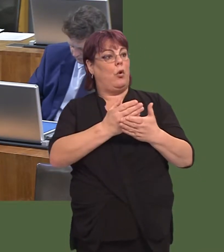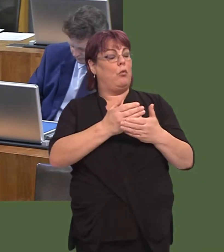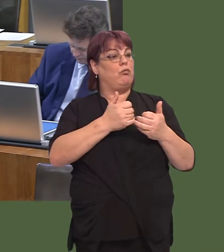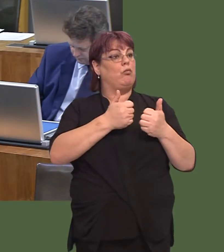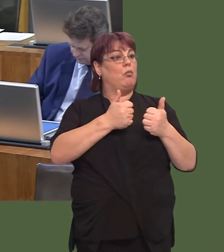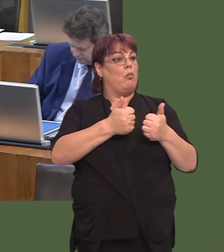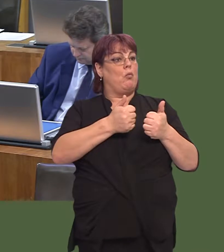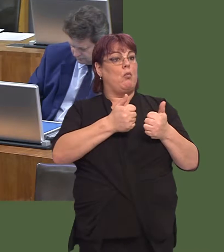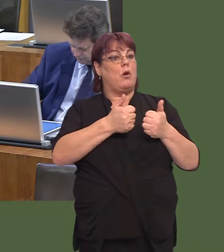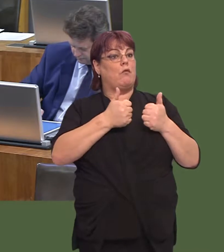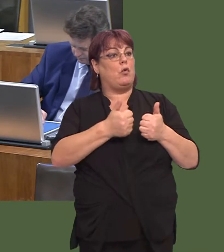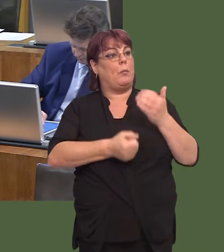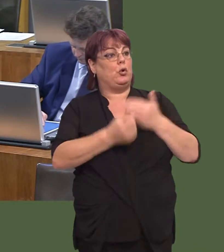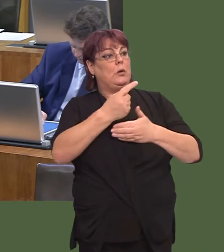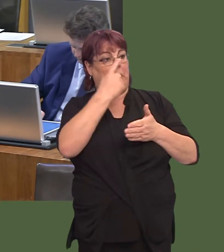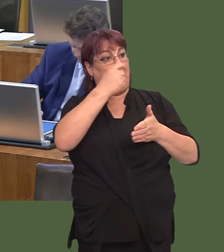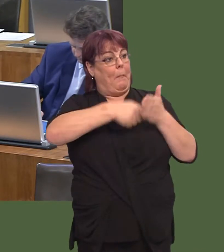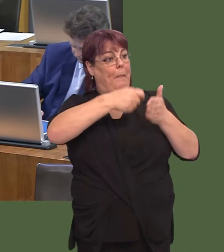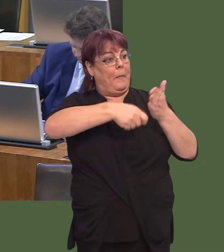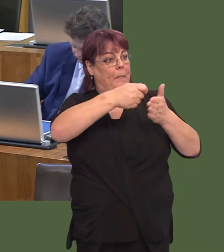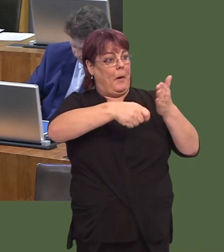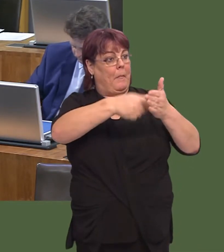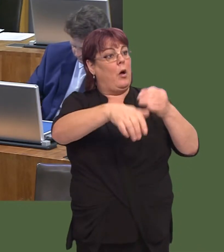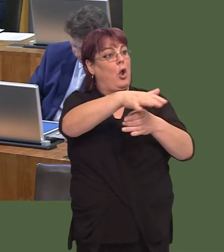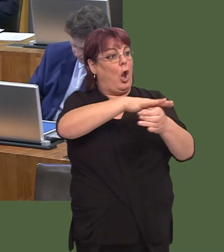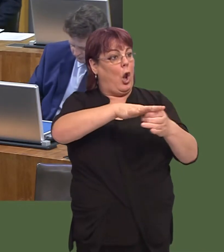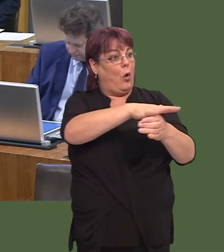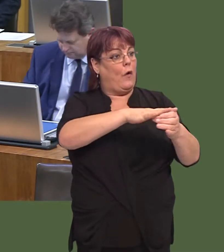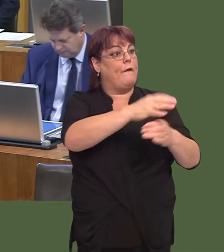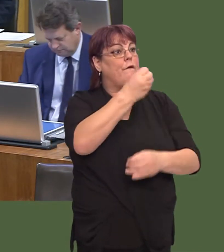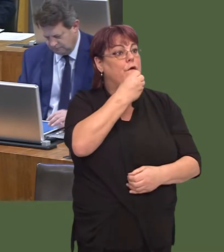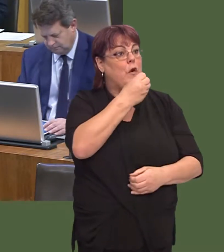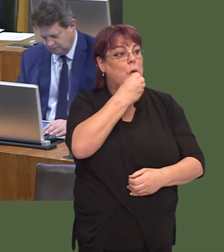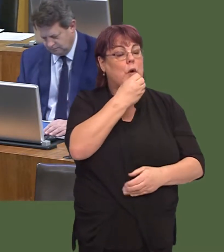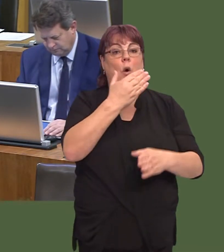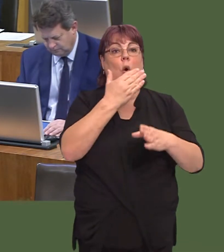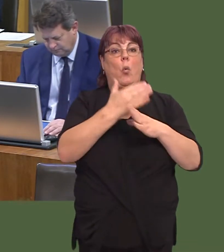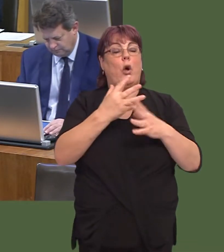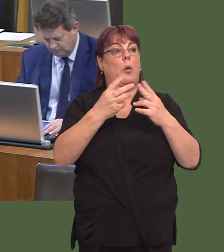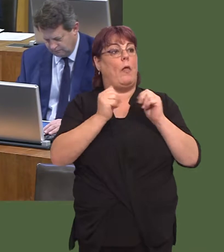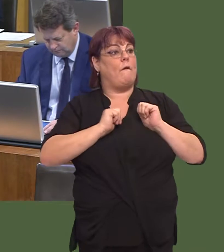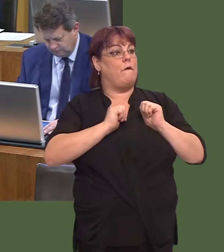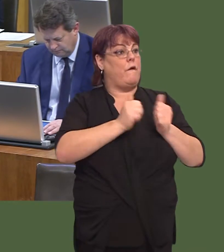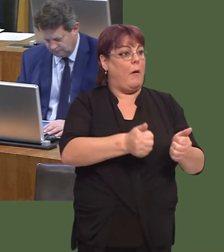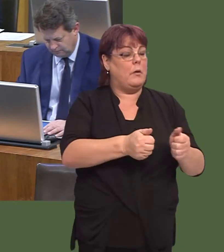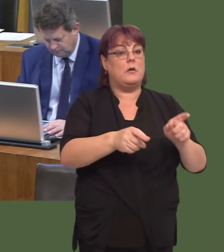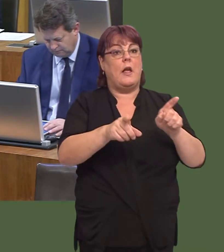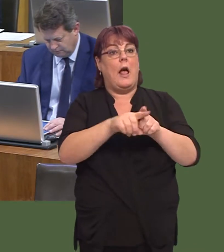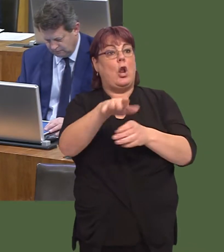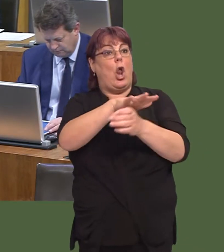That is in collaboration with local bodies and the producers in order to progress this project.